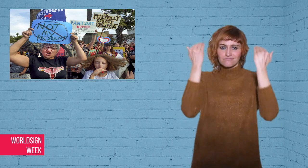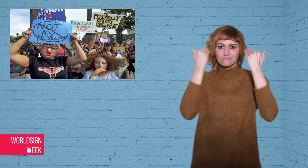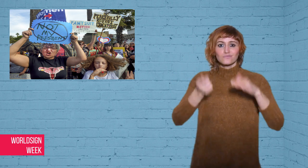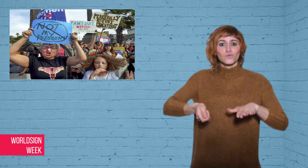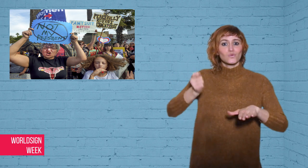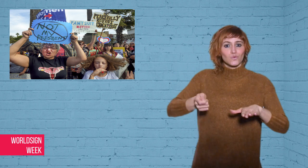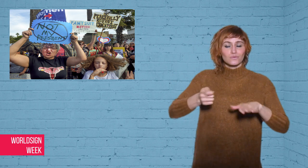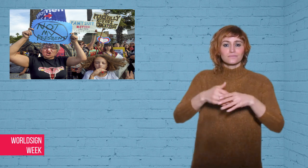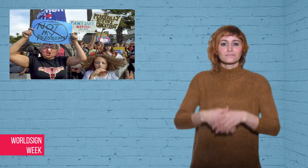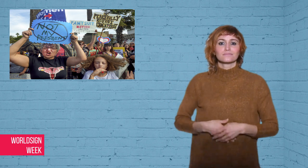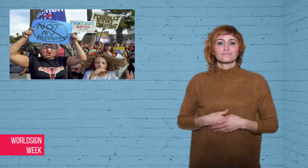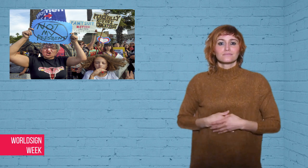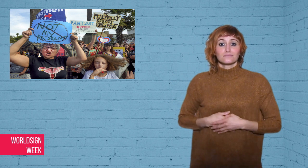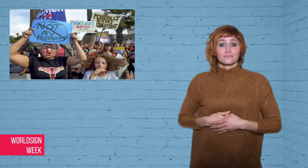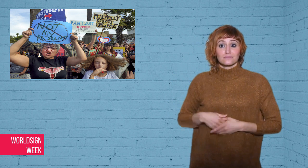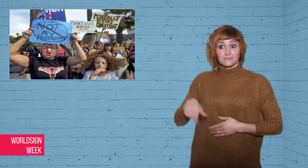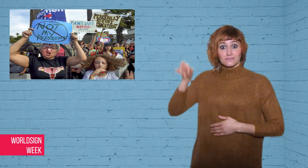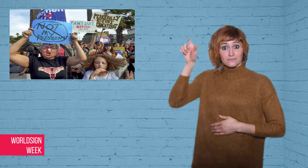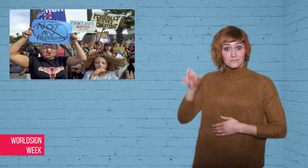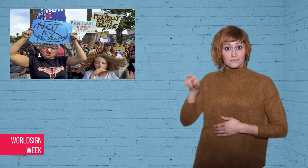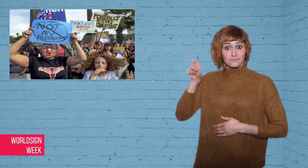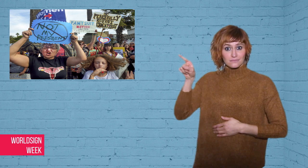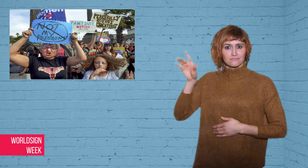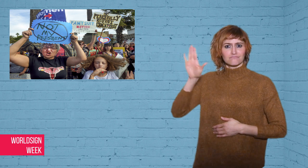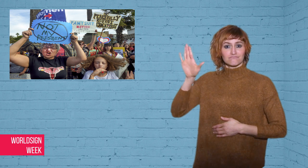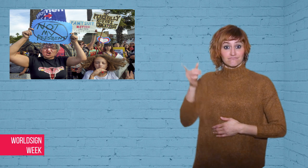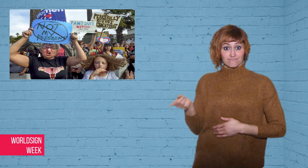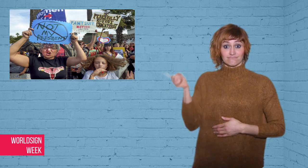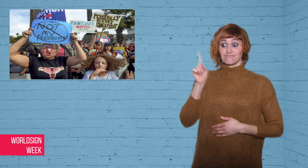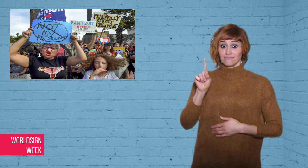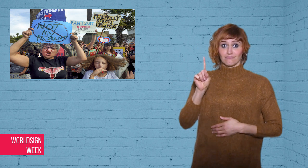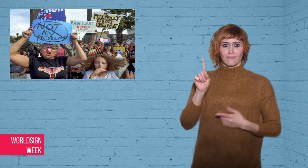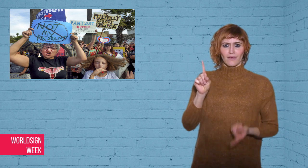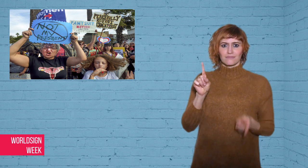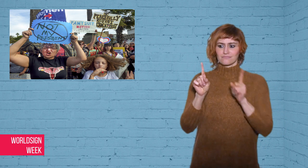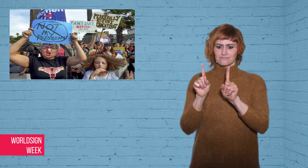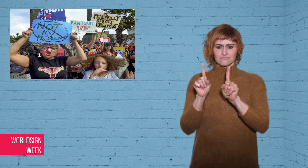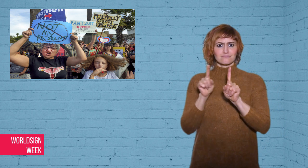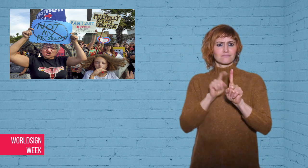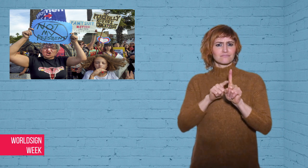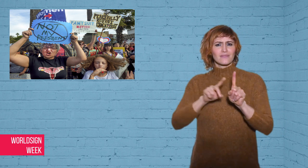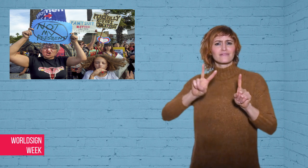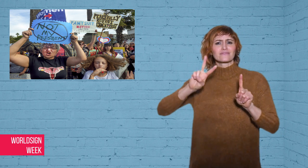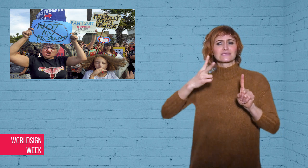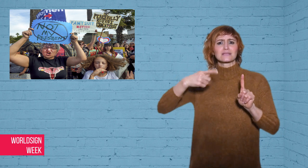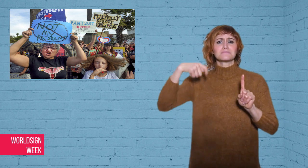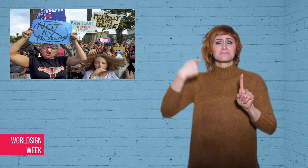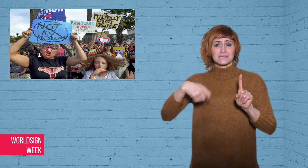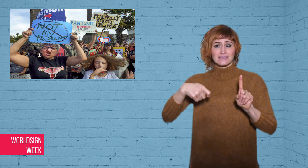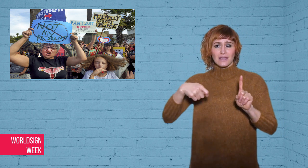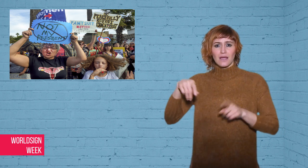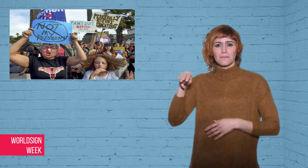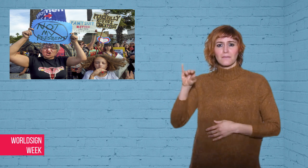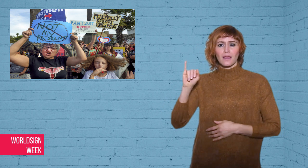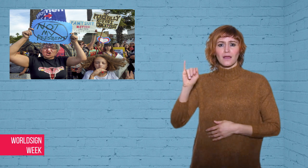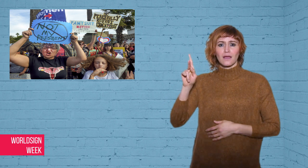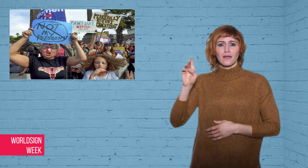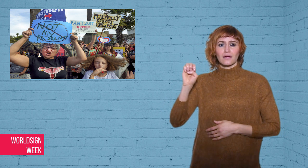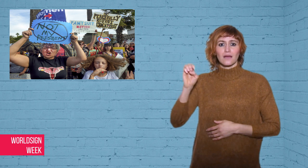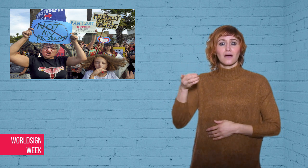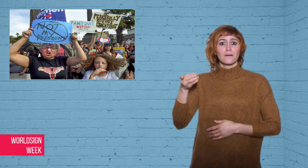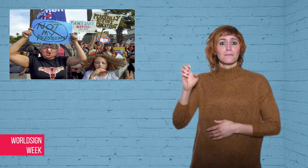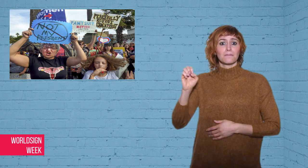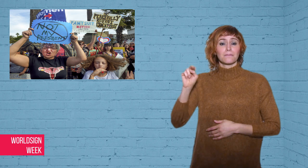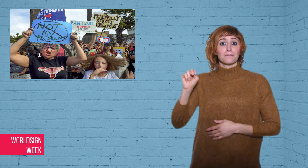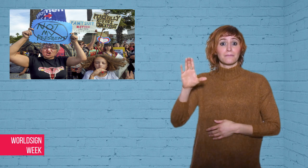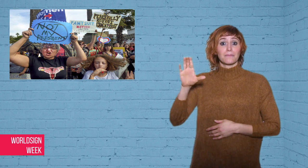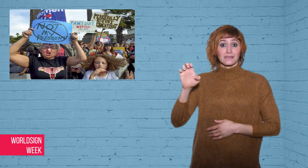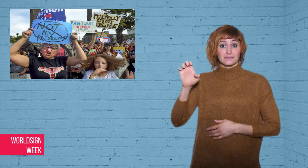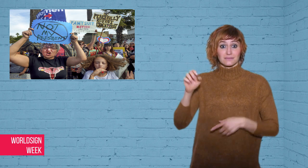Vice president elect, Mike Pence, also has